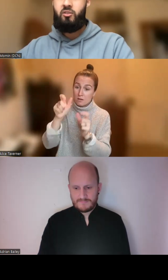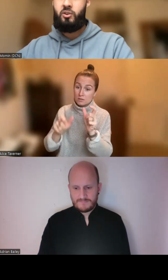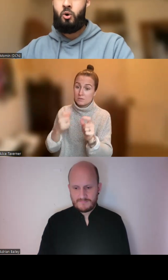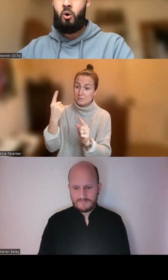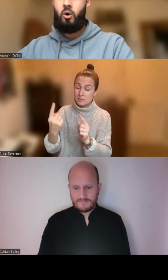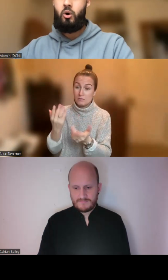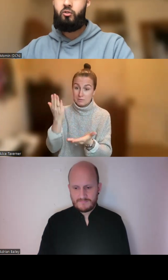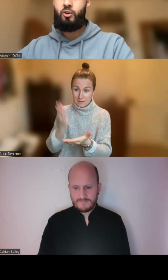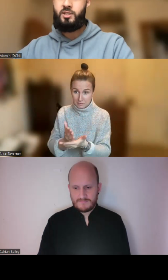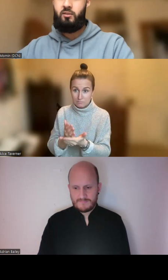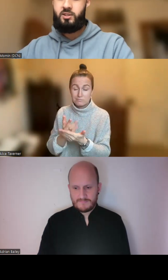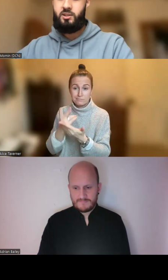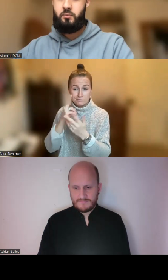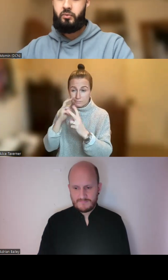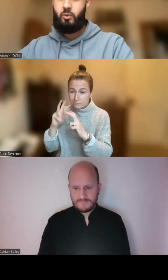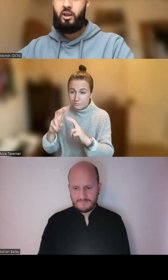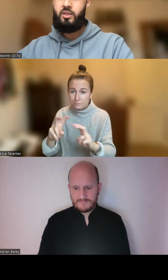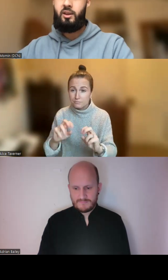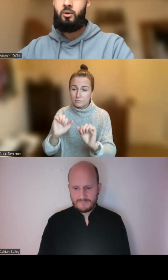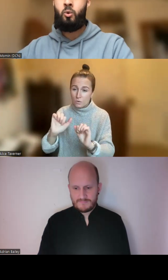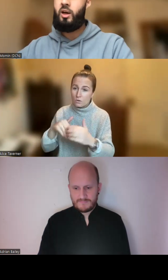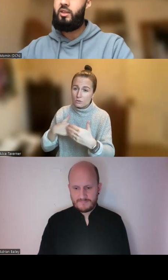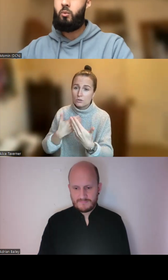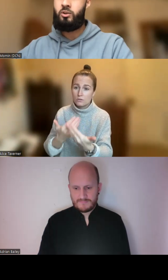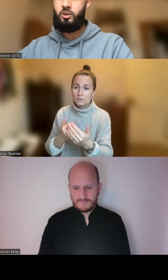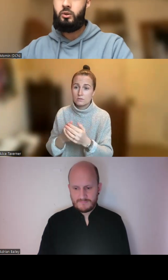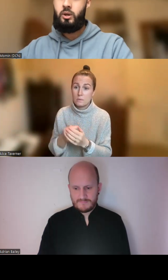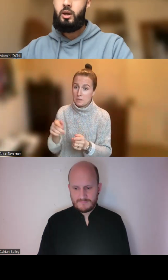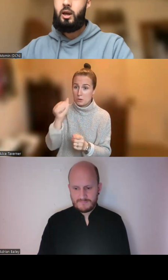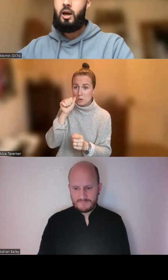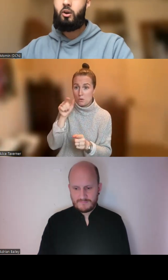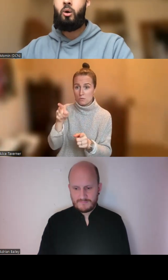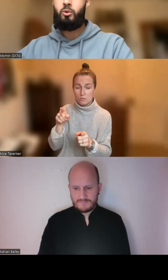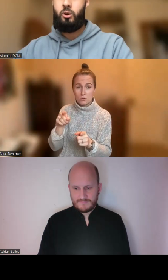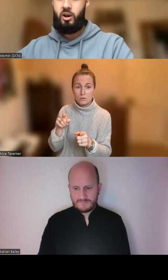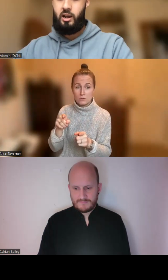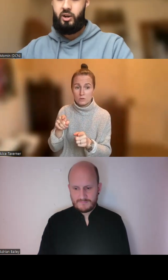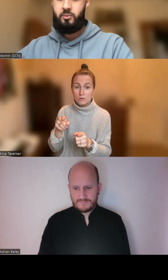for your services. They know that they want to come to an art gallery.